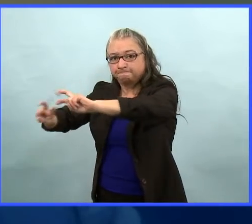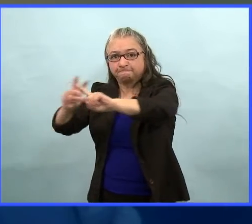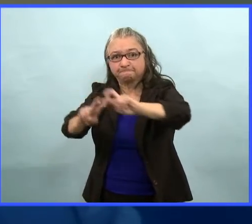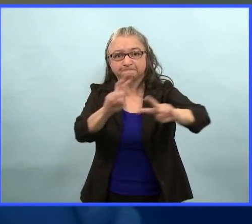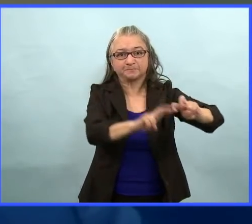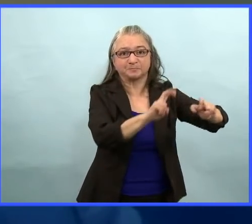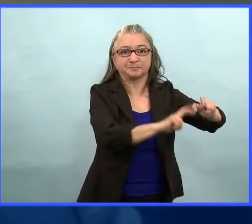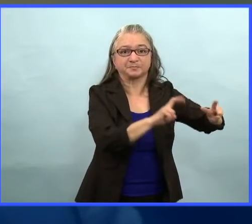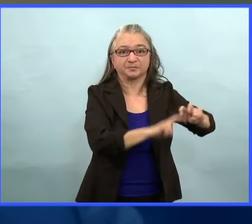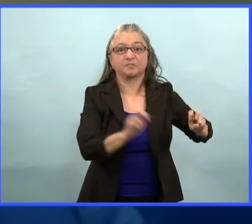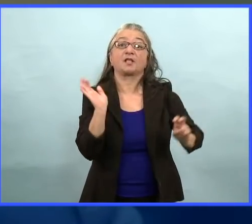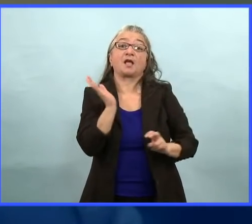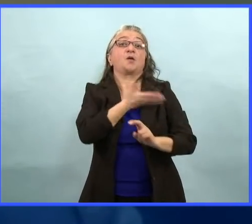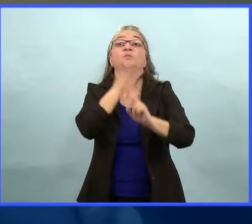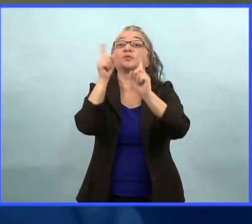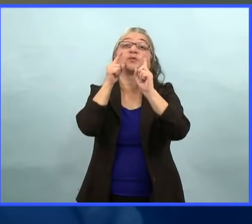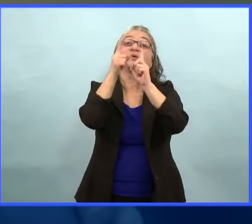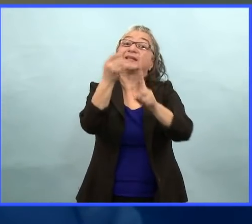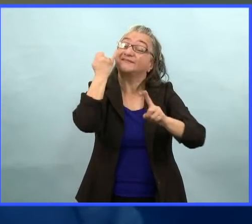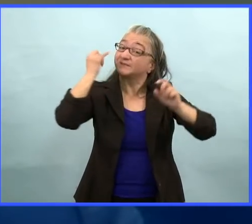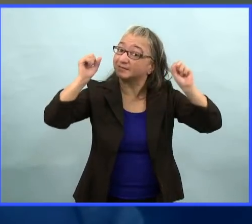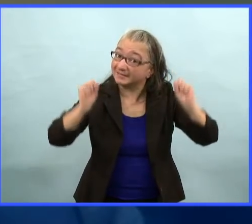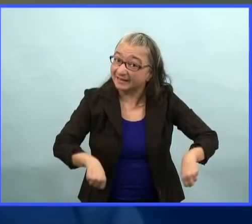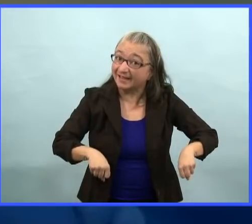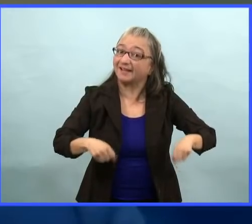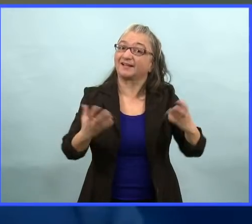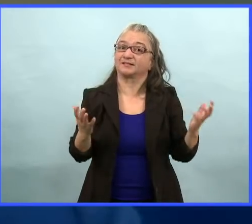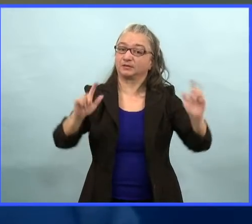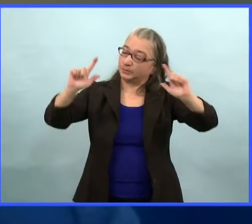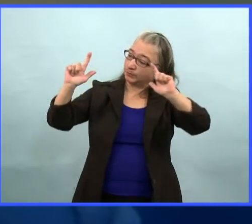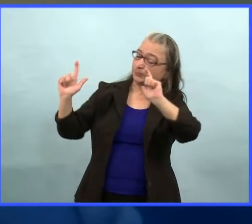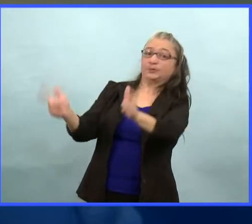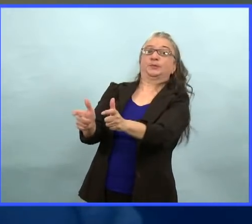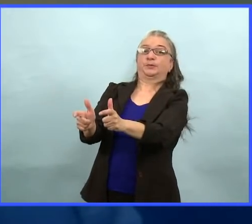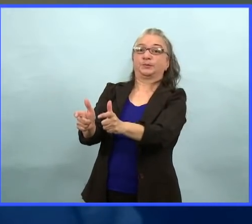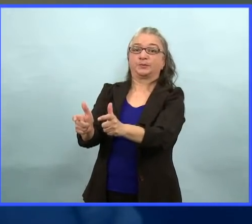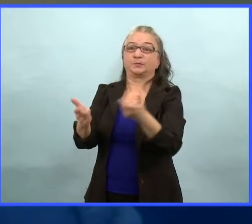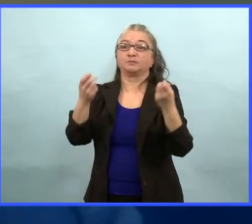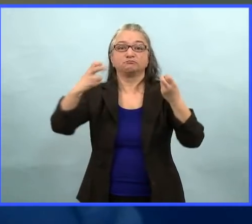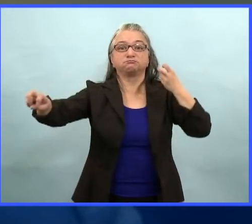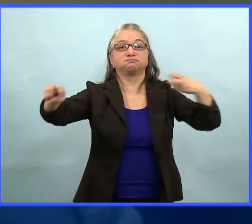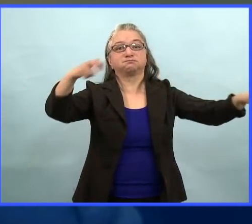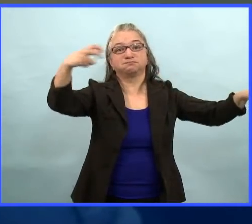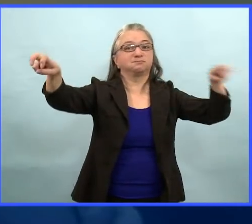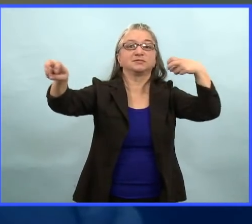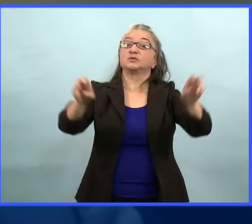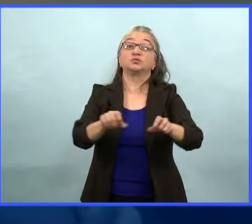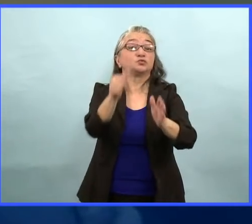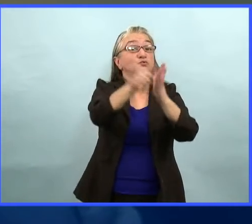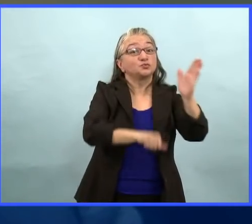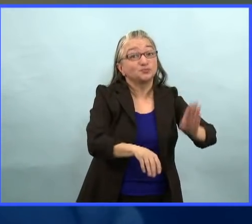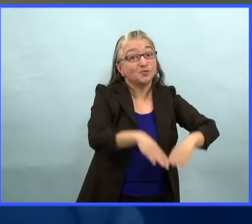as we possibly can without risking uh any upturn in any of the um of the numbers that we're seeing